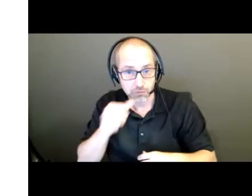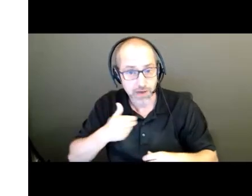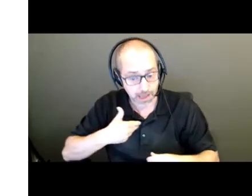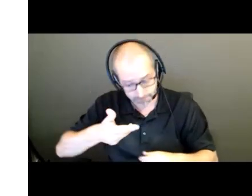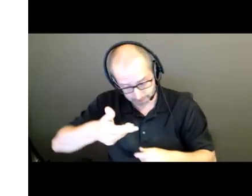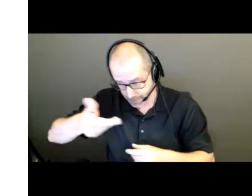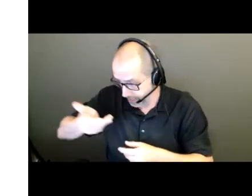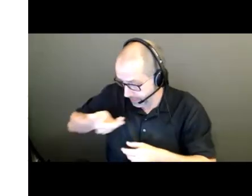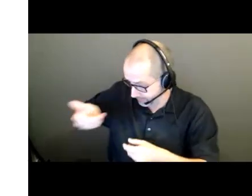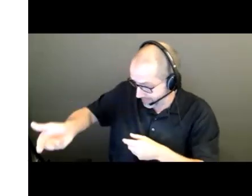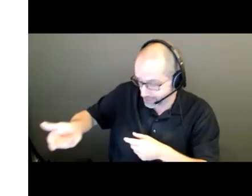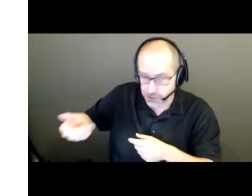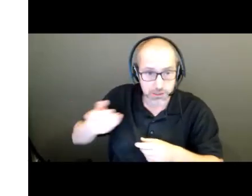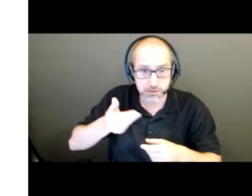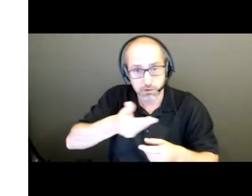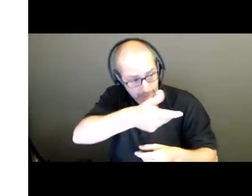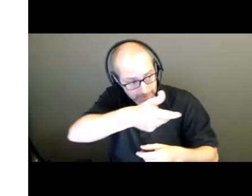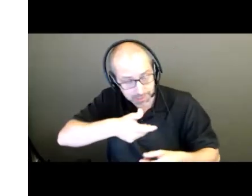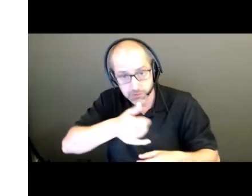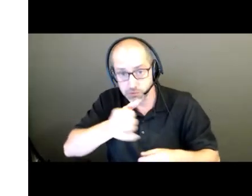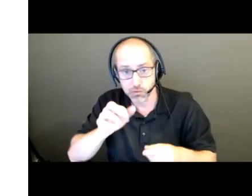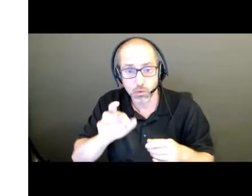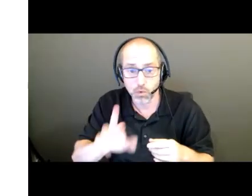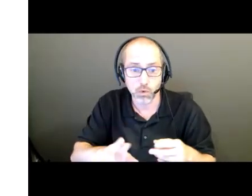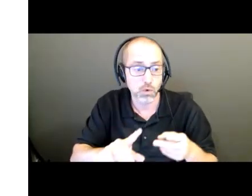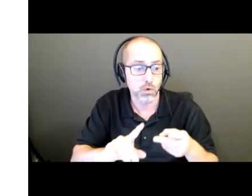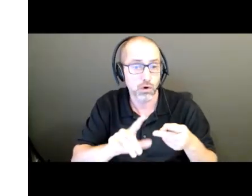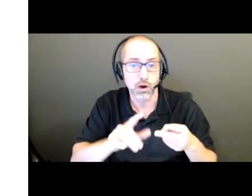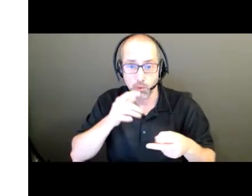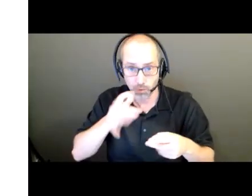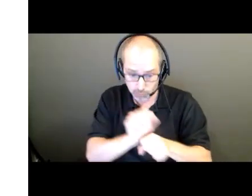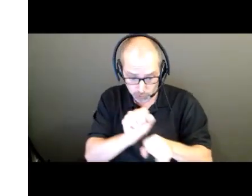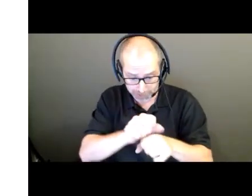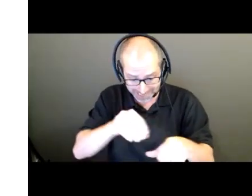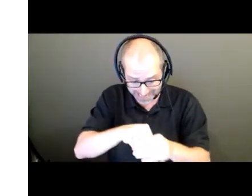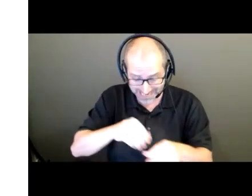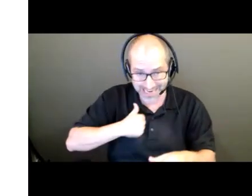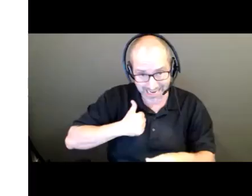consider applying to the Artistic Creation component of the Explore and Create program.